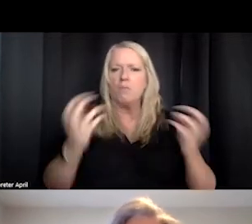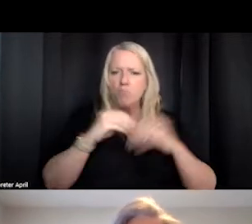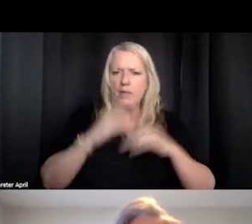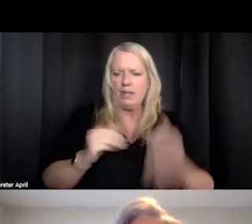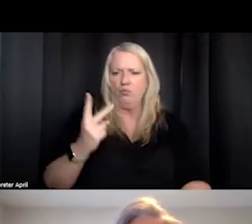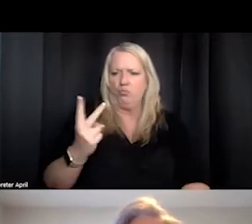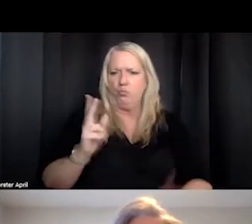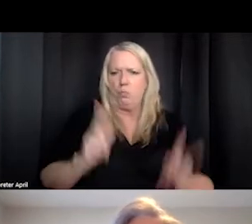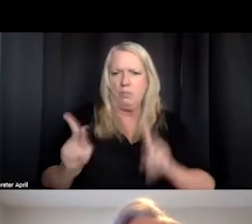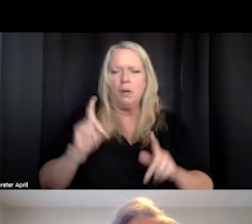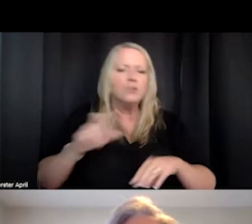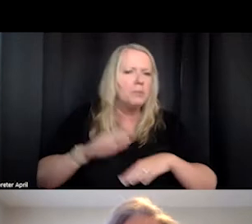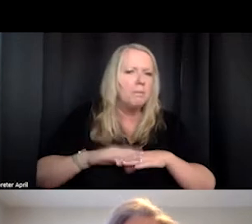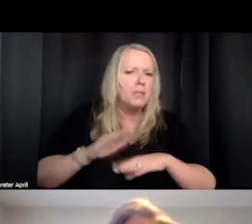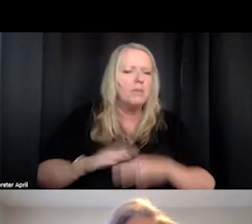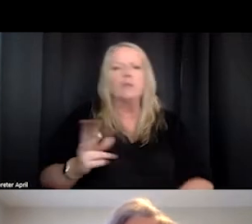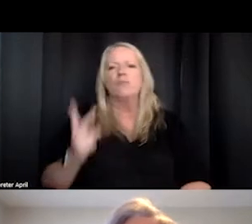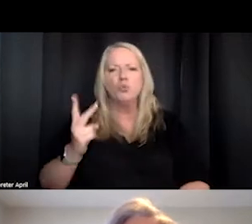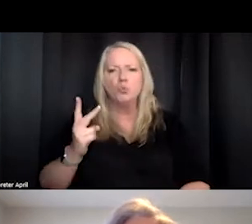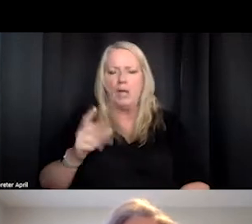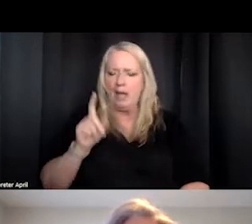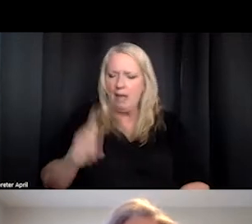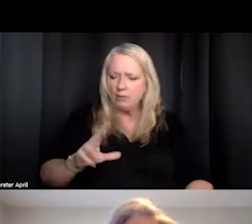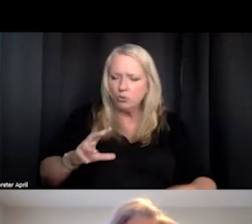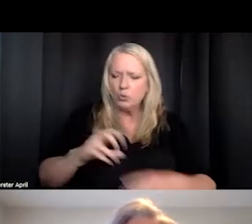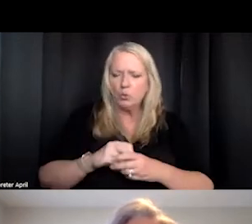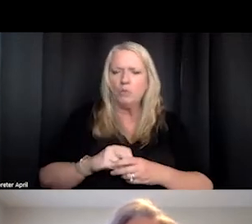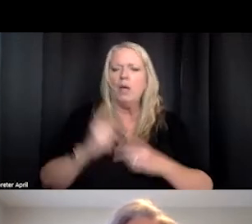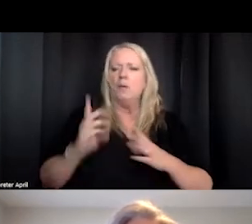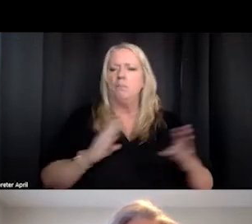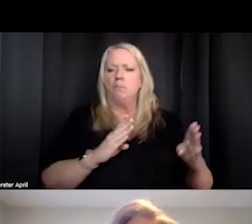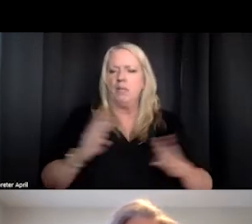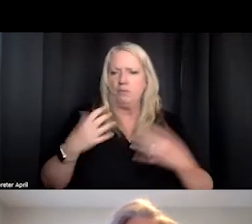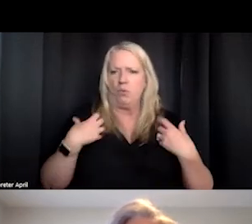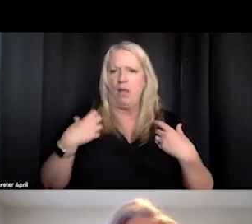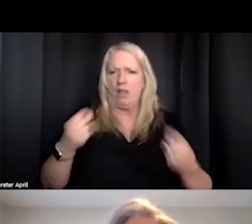A MINIMUM OF TWO. IT HAS TO INCLUDE, ONE BEHAVIORAL HEALTH PROFESSIONAL. WHO CAN